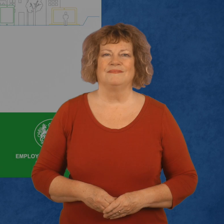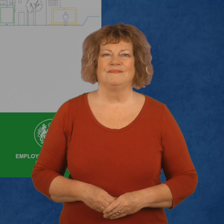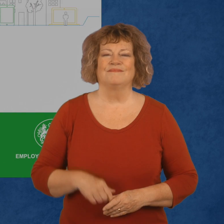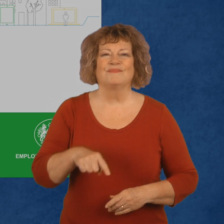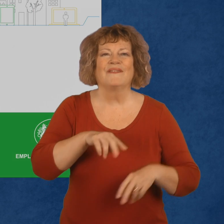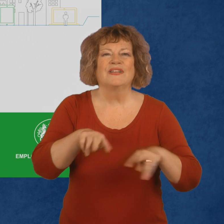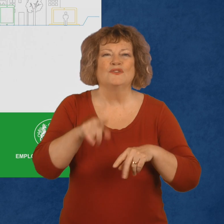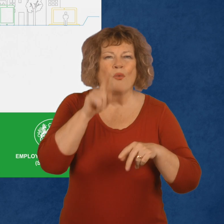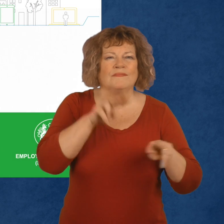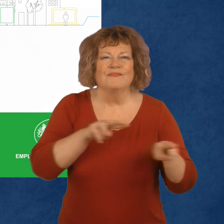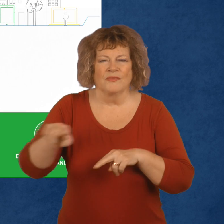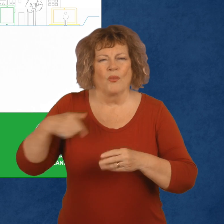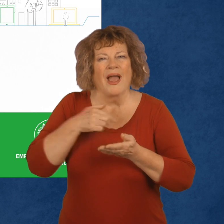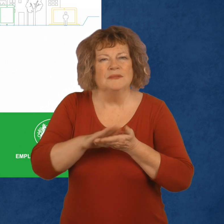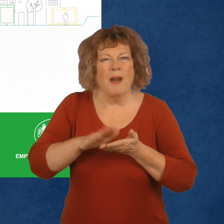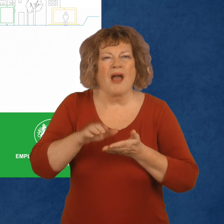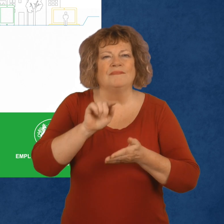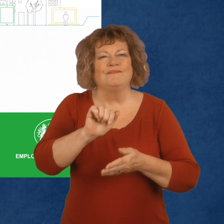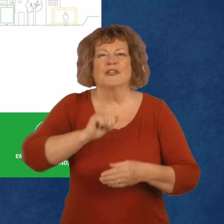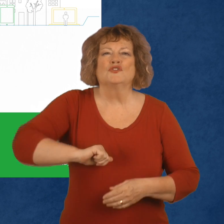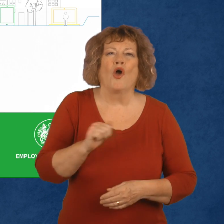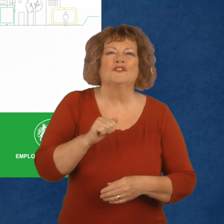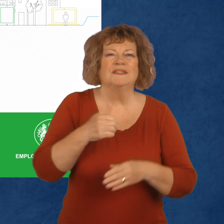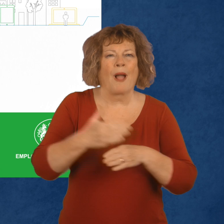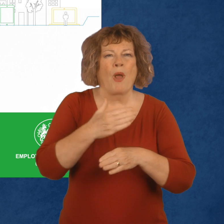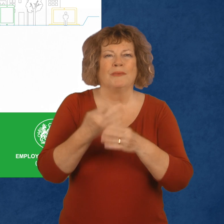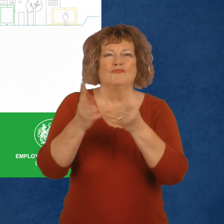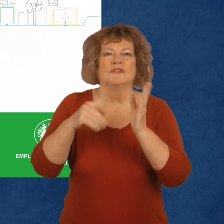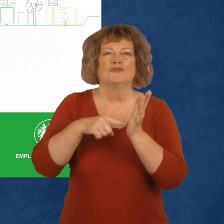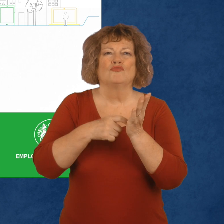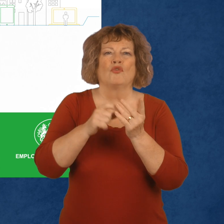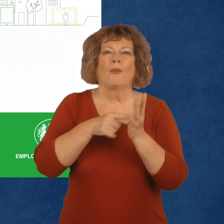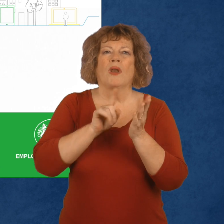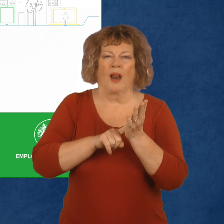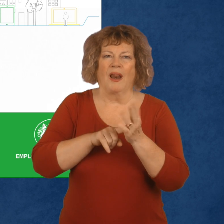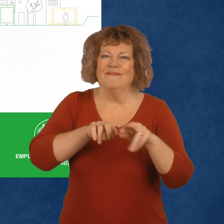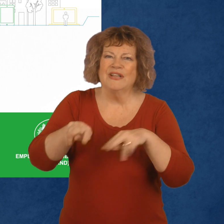In this film we will explain what will happen in your Scottish Employment Tribunal video hearing.